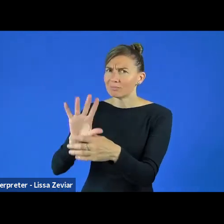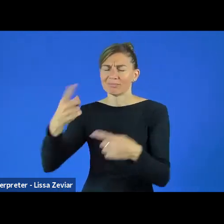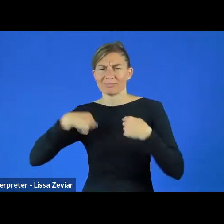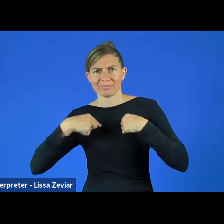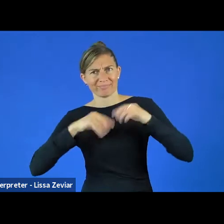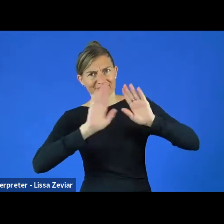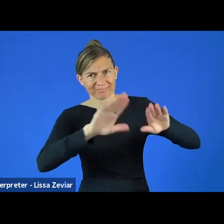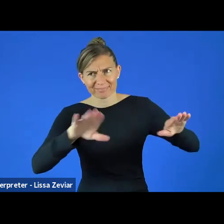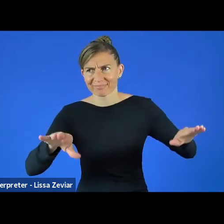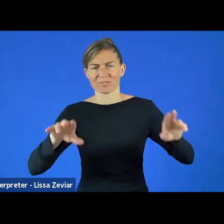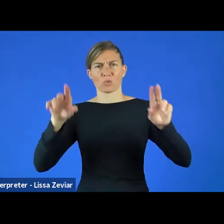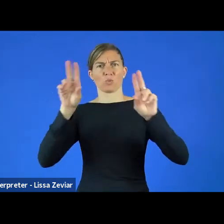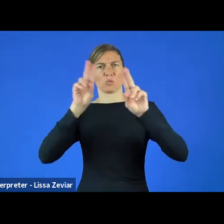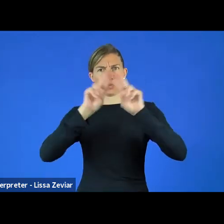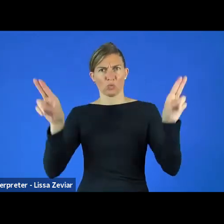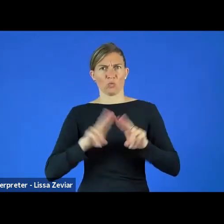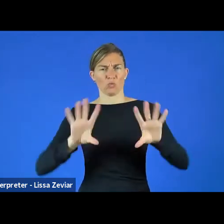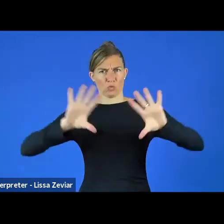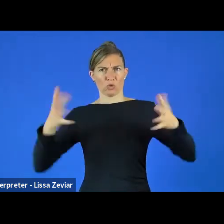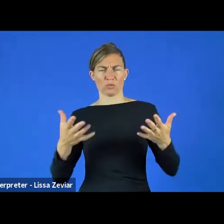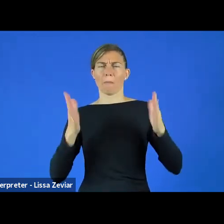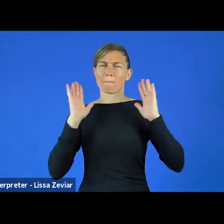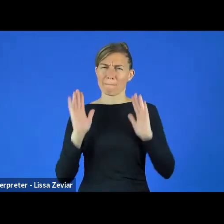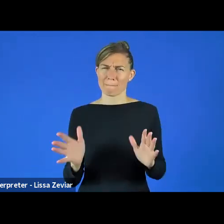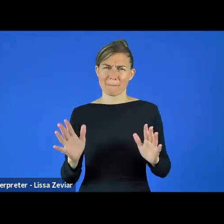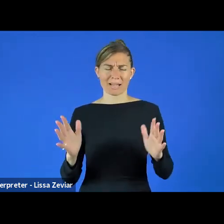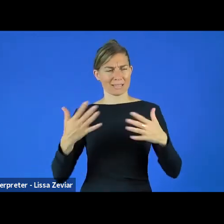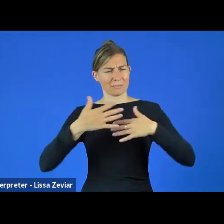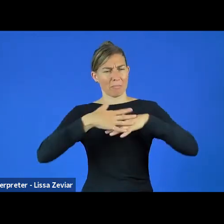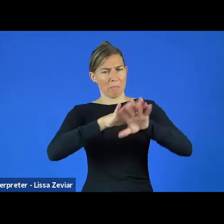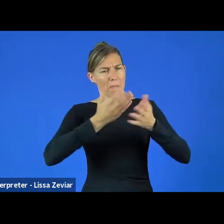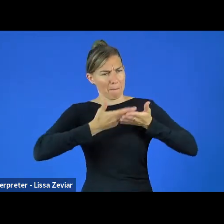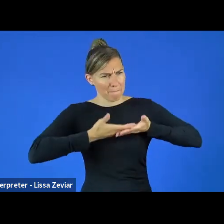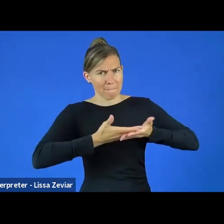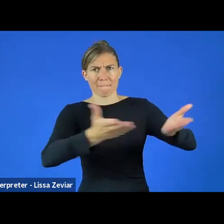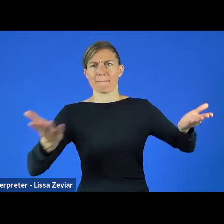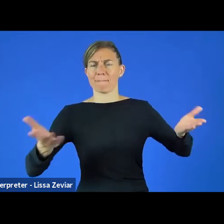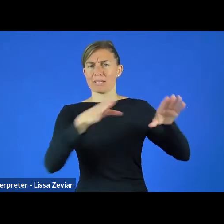it should go into the common initiates in standardisation.